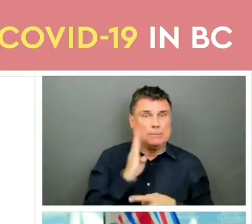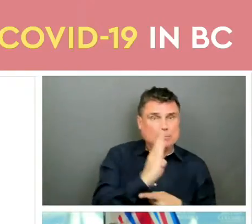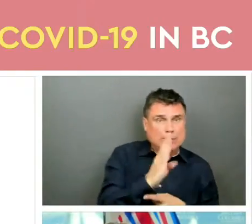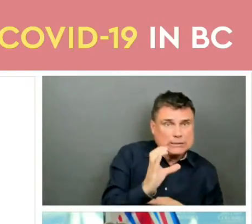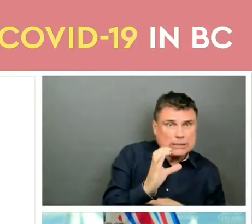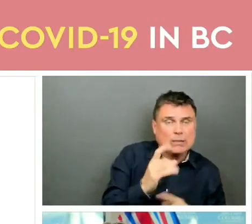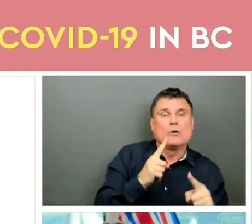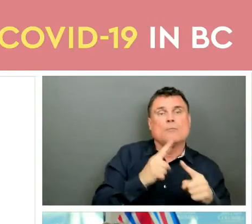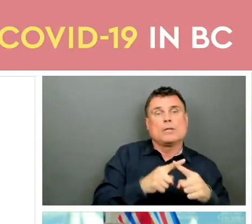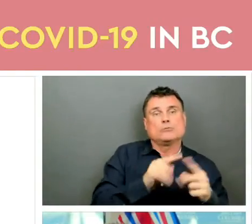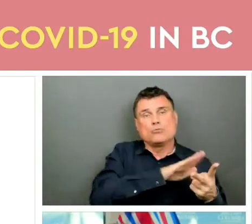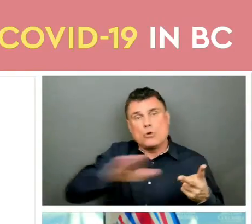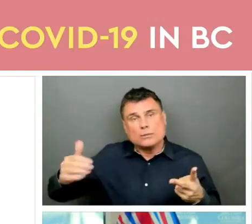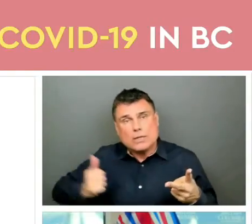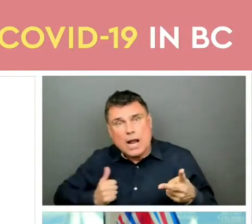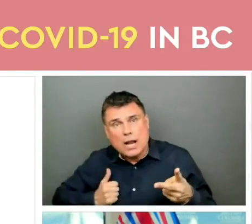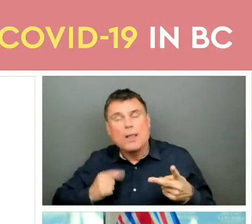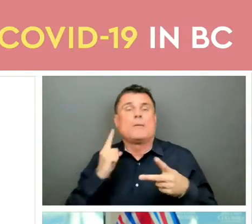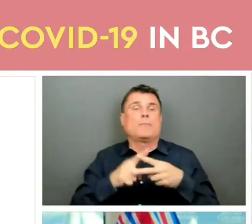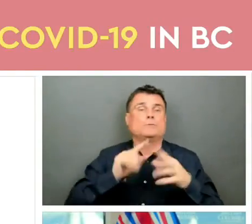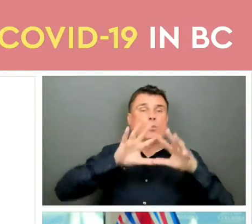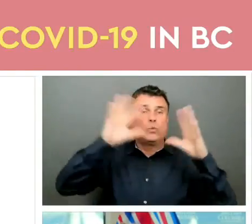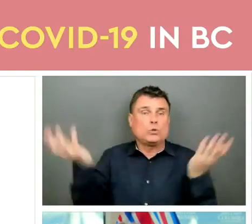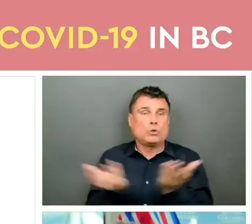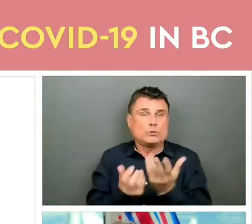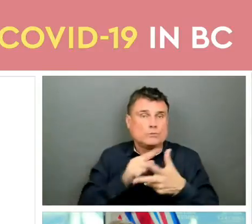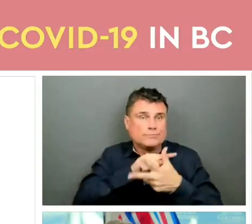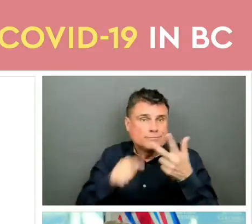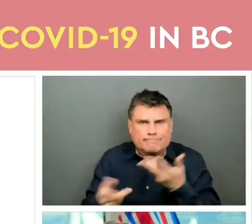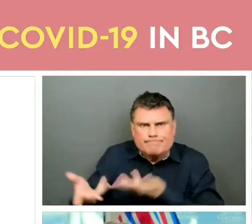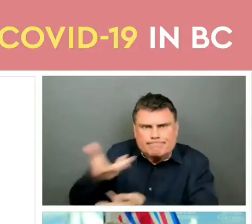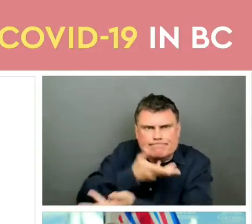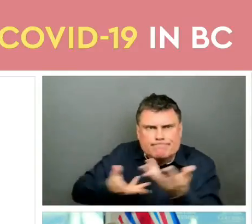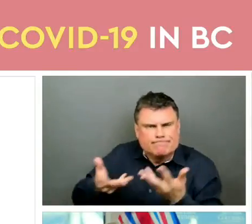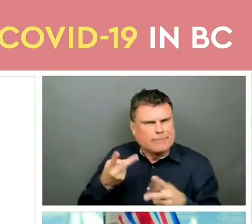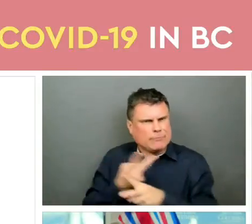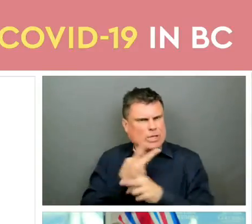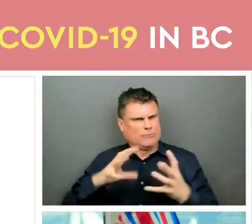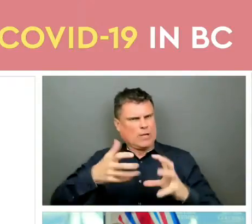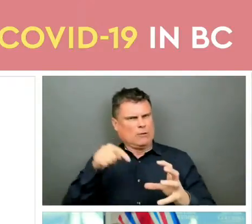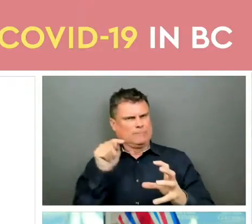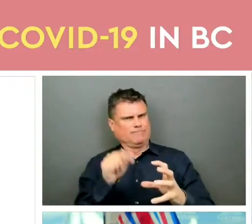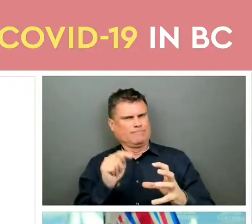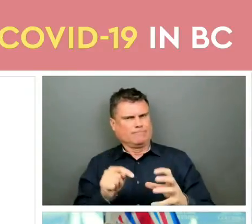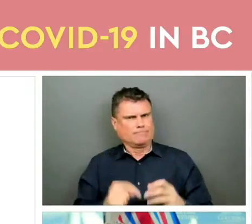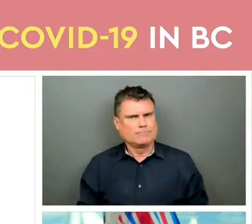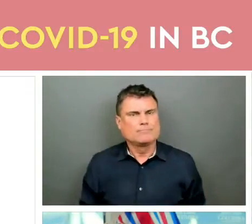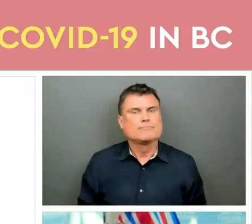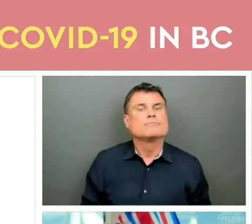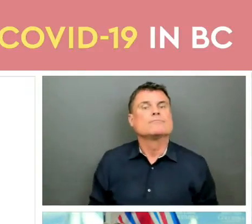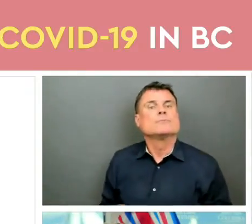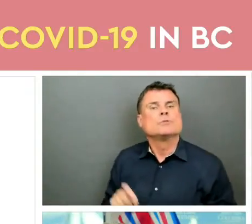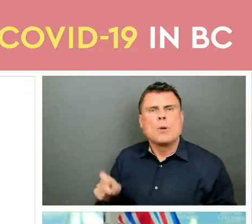And just today, with a number of lab colleagues, we were on a call across the country to determine what we